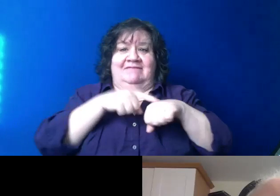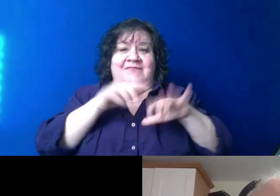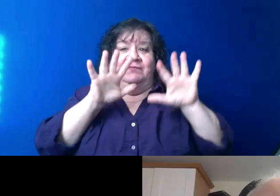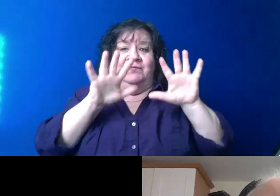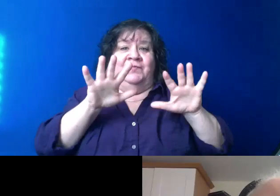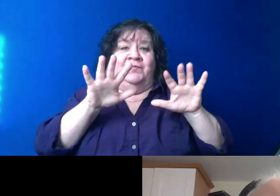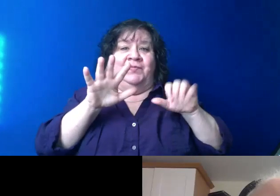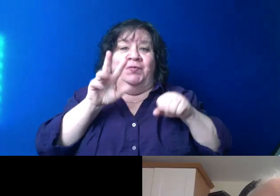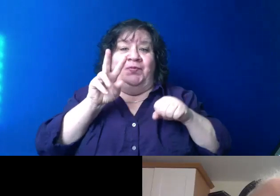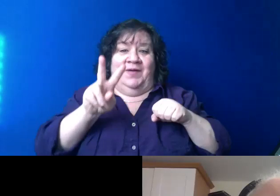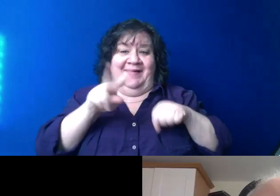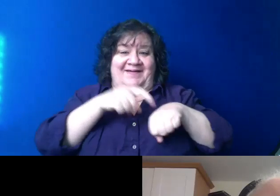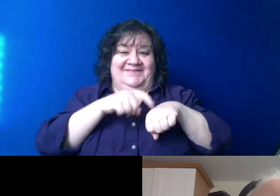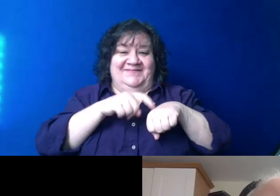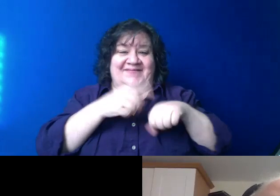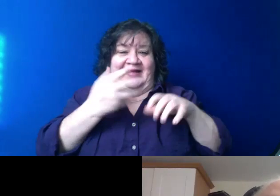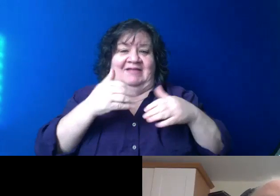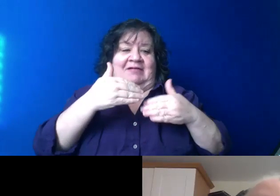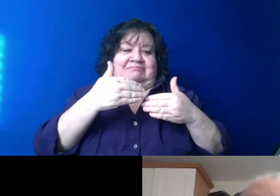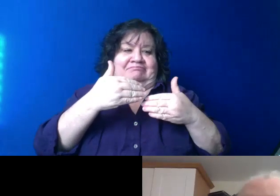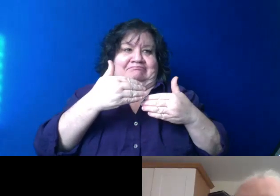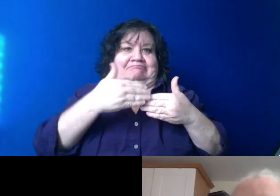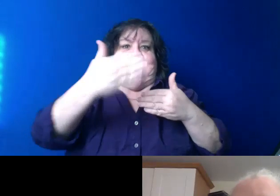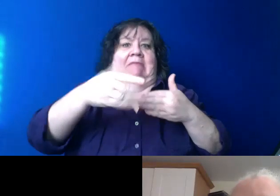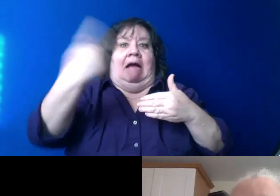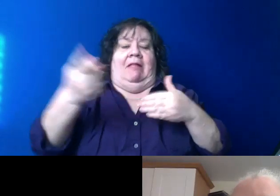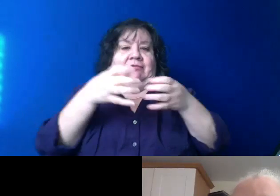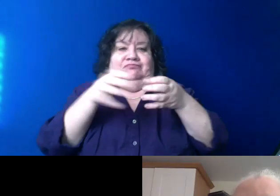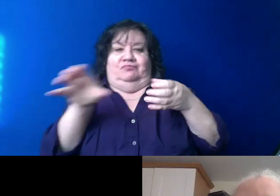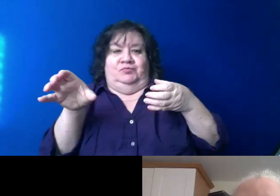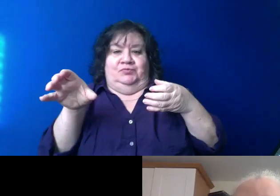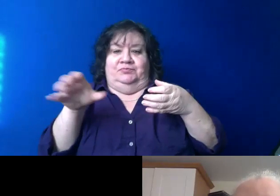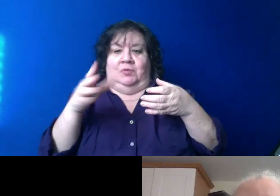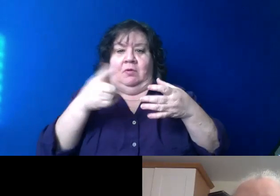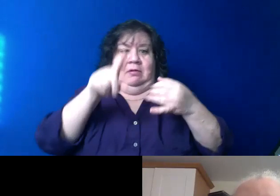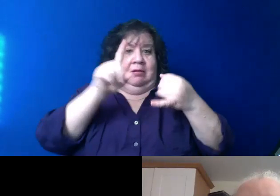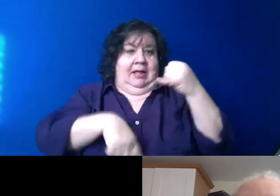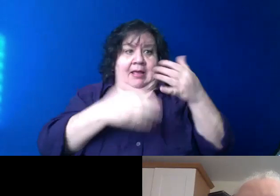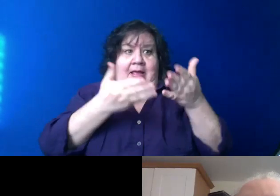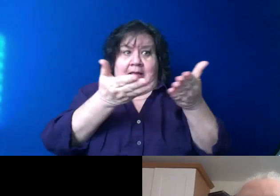please go ahead i guess just one final message from the private perspective is that you know that